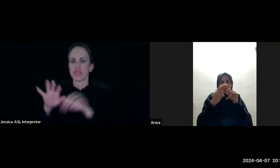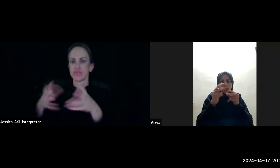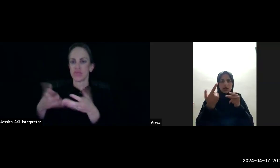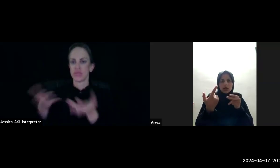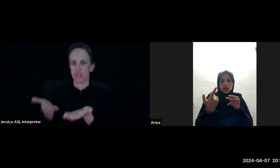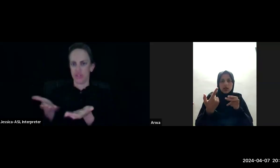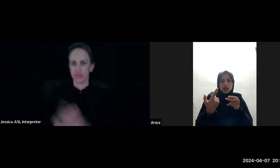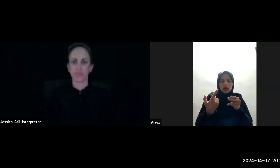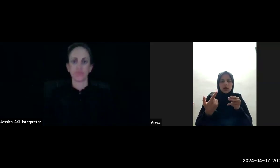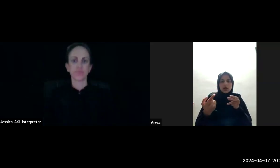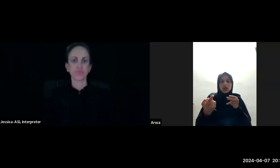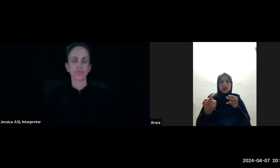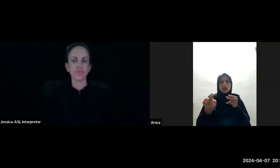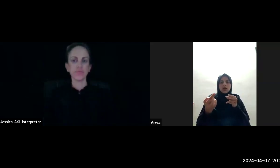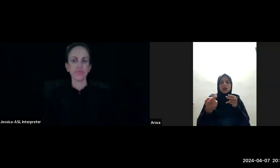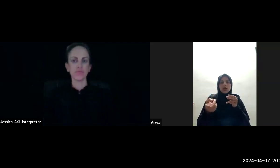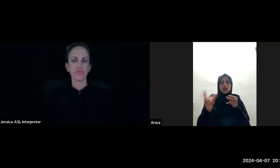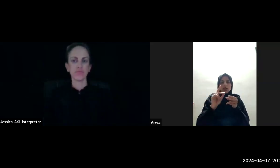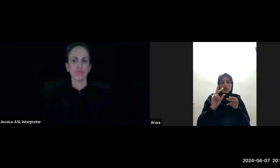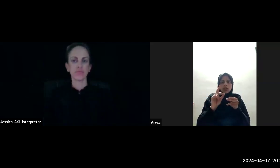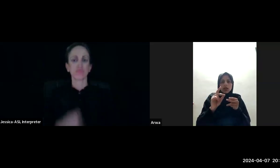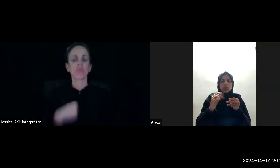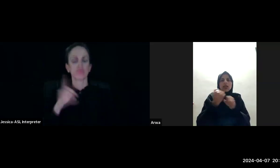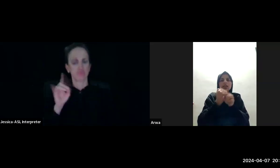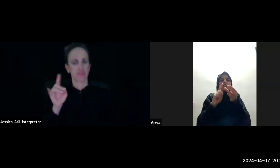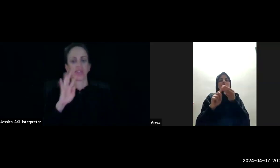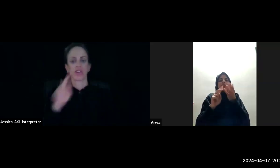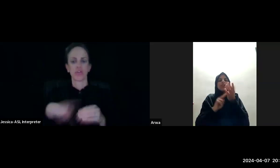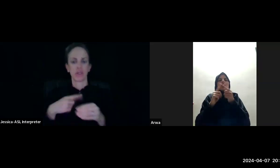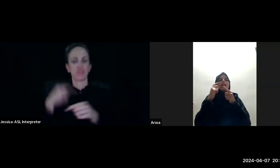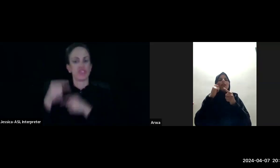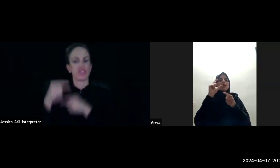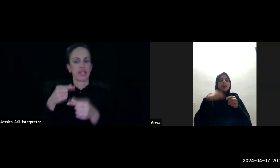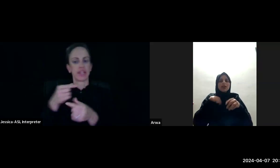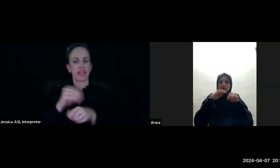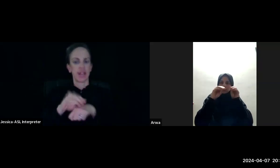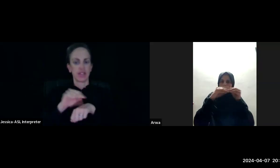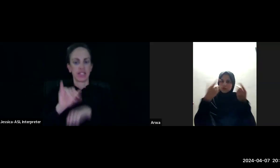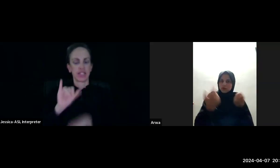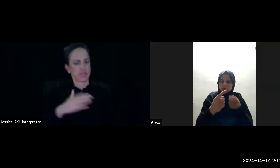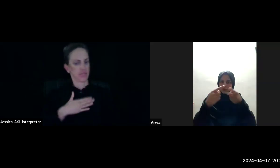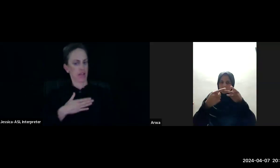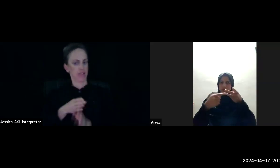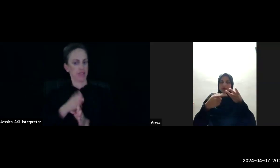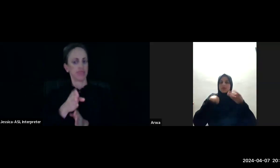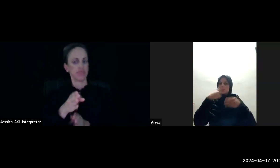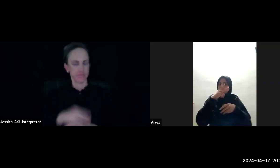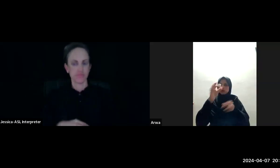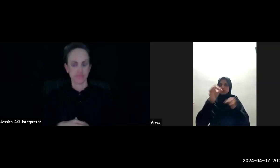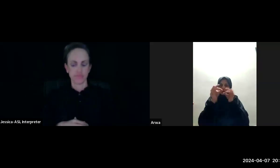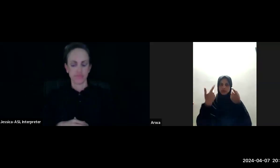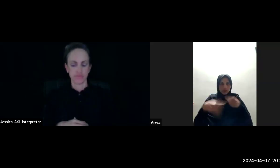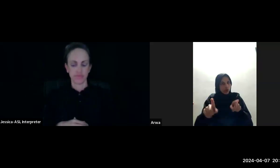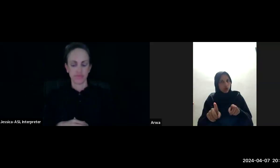and then I did talk about genetic counseling which is my field um that I work on today